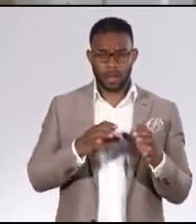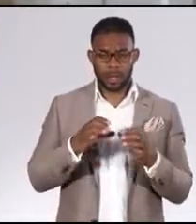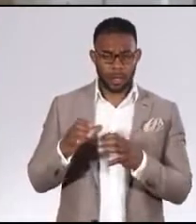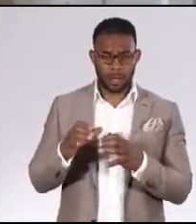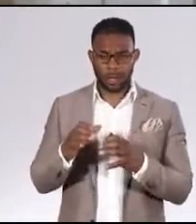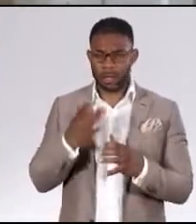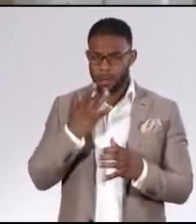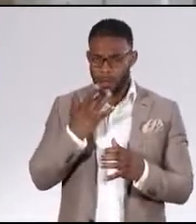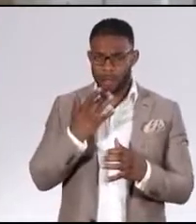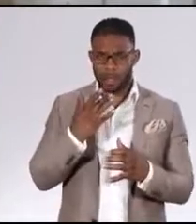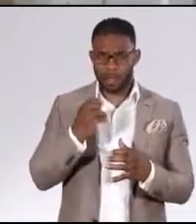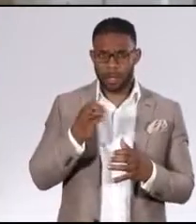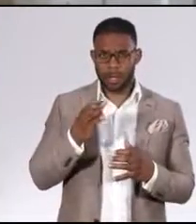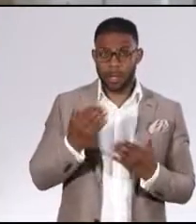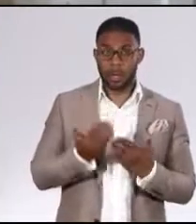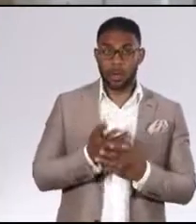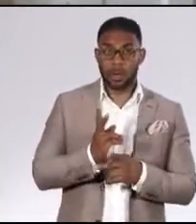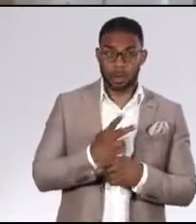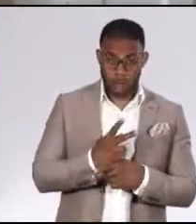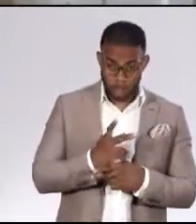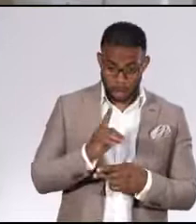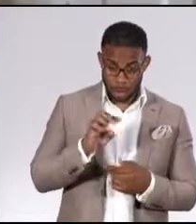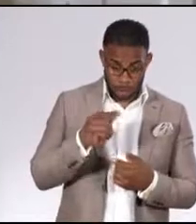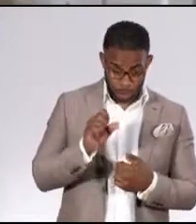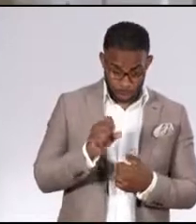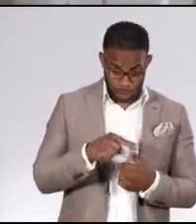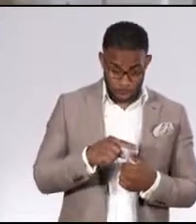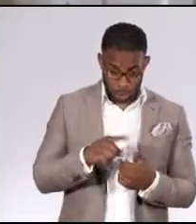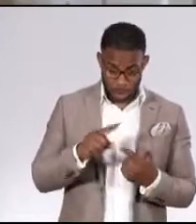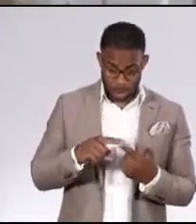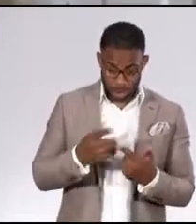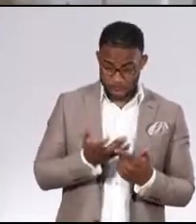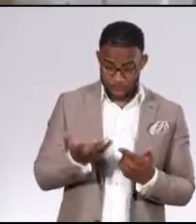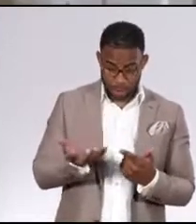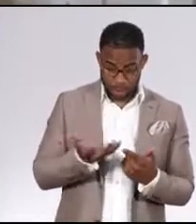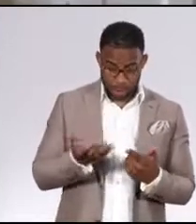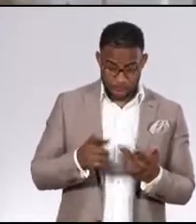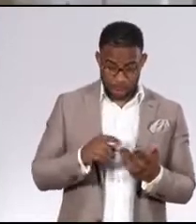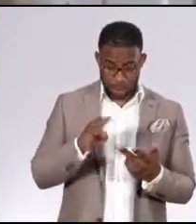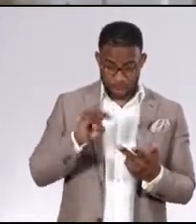uh of of new products, drugs, devices, and biologists.